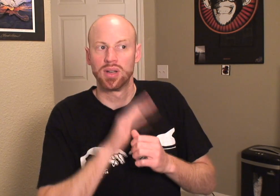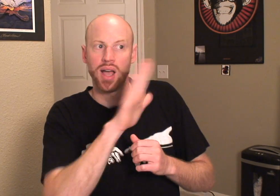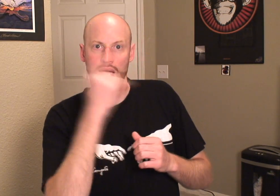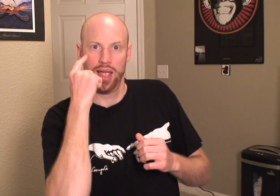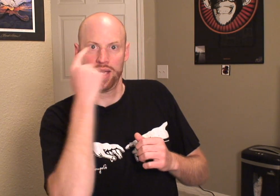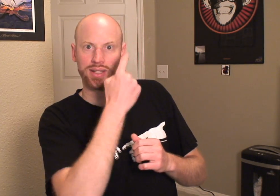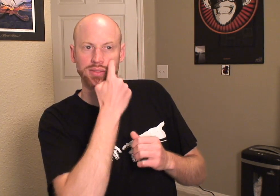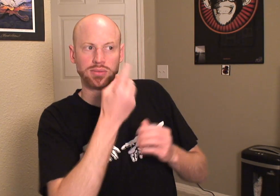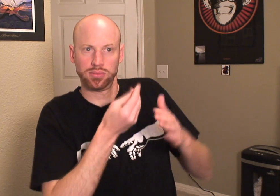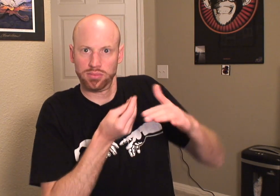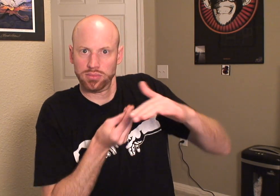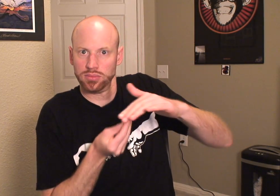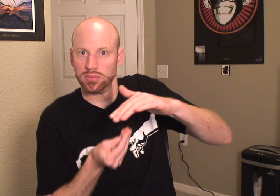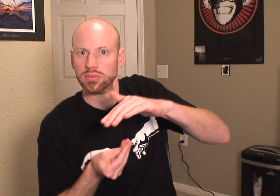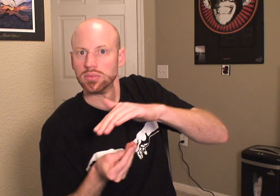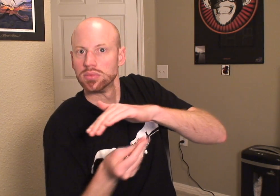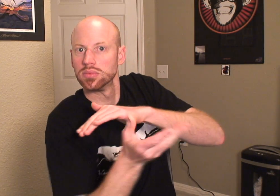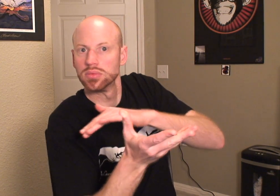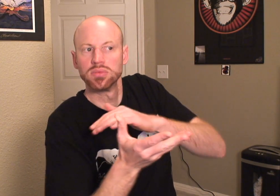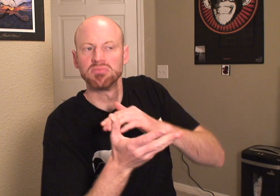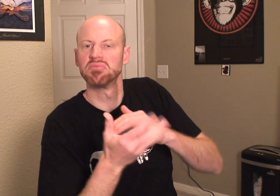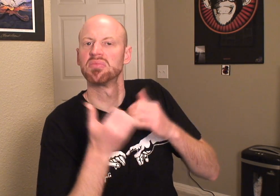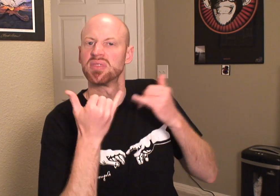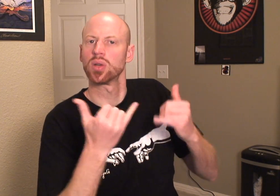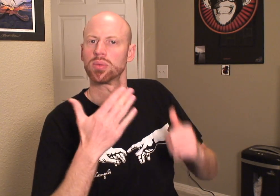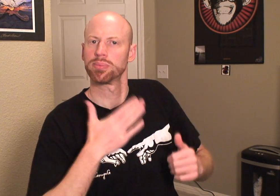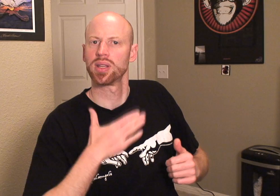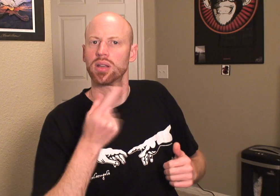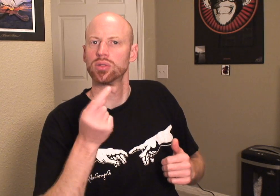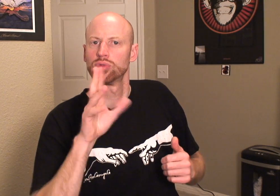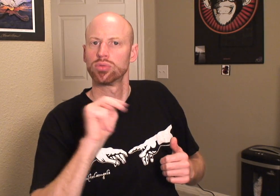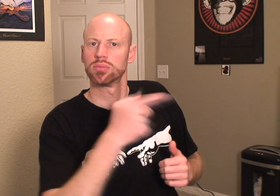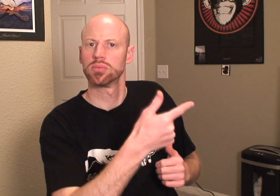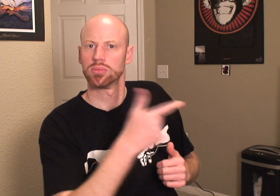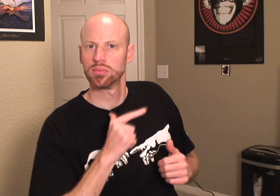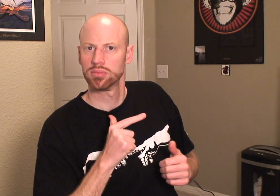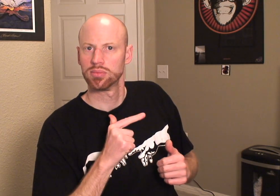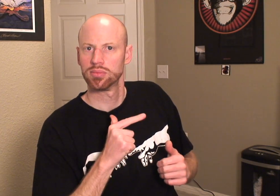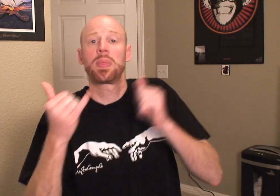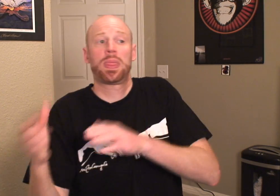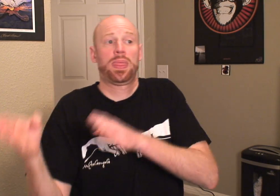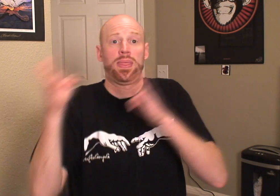Her/his eyegaze has intimated that it is an acceptable time for the turn to be taken.